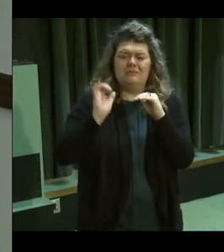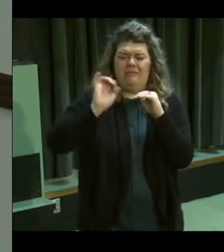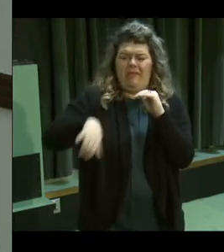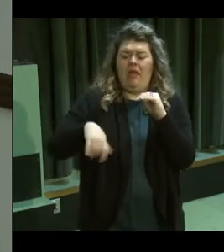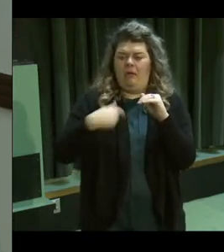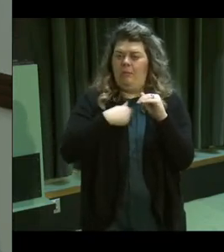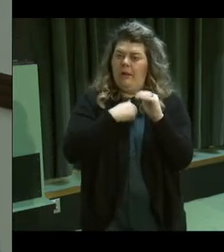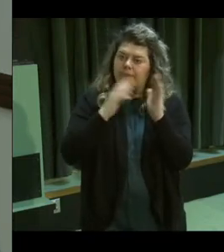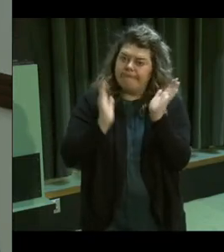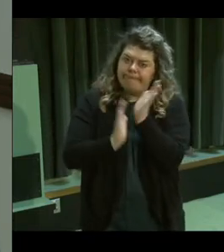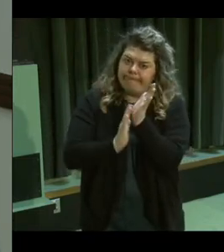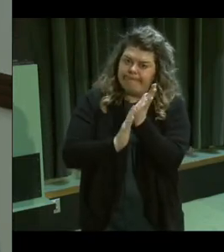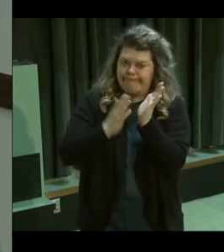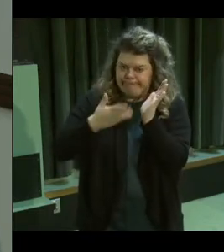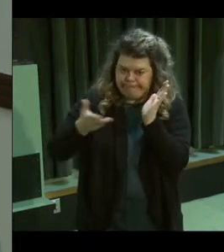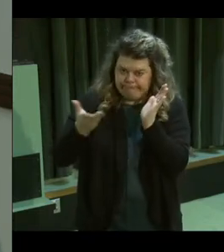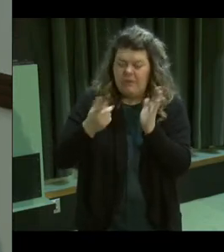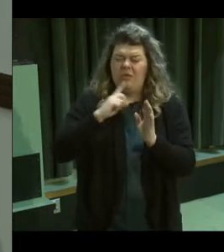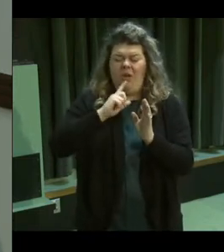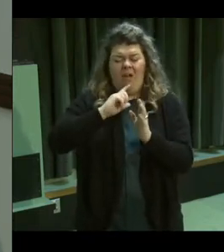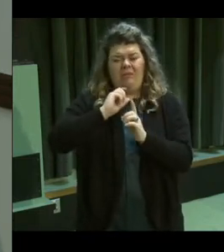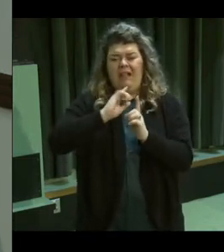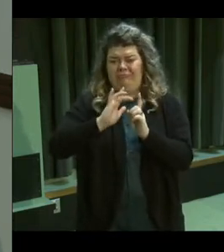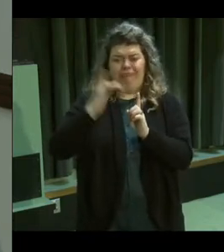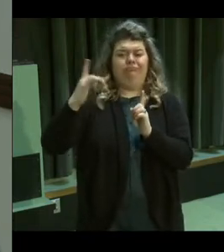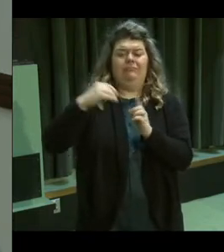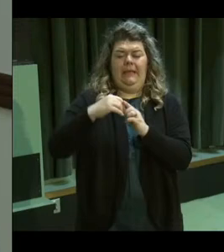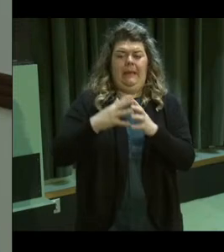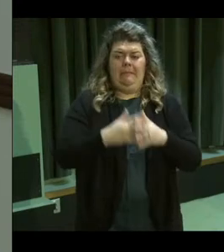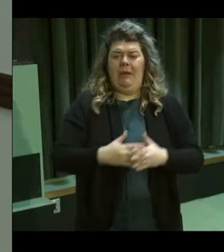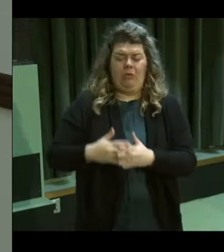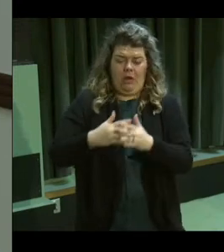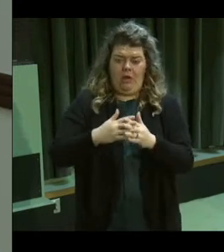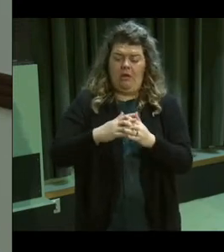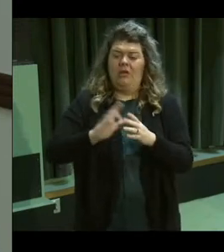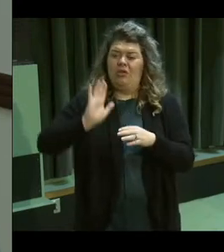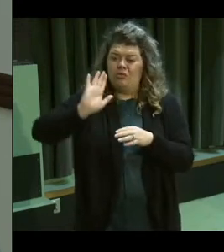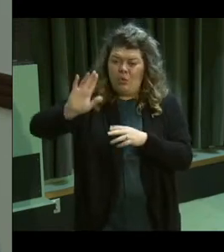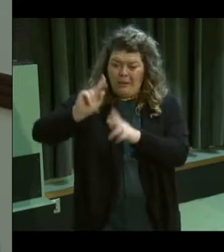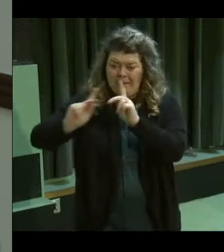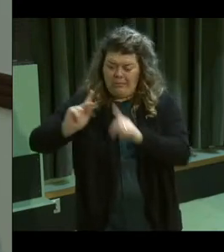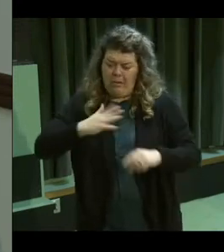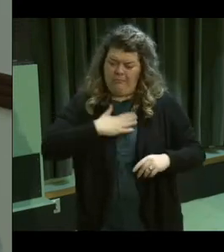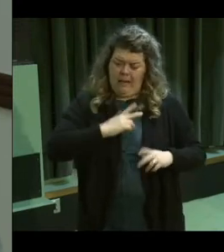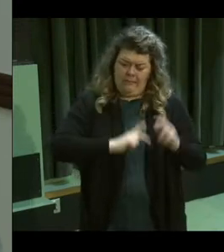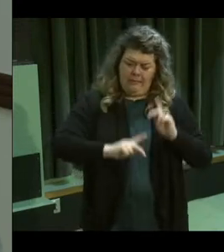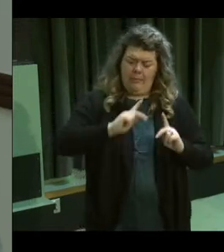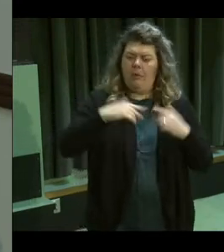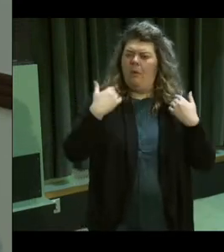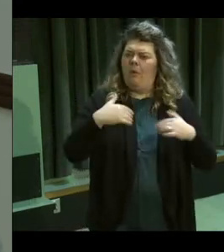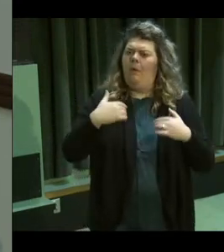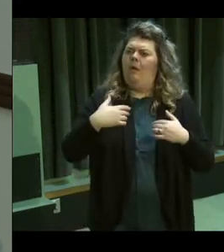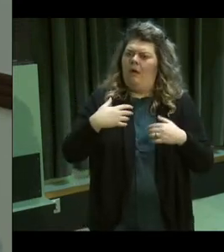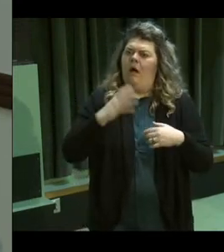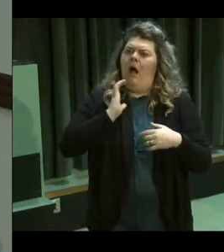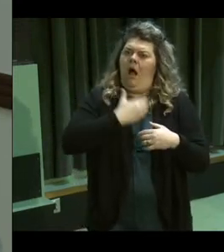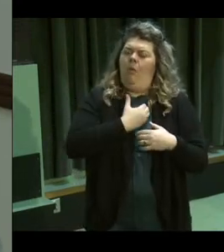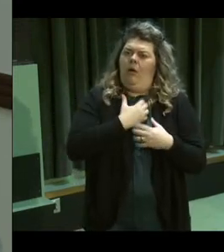continuing service as one of the outstanding men of America. The